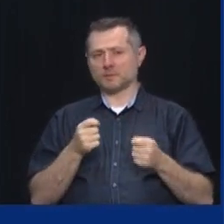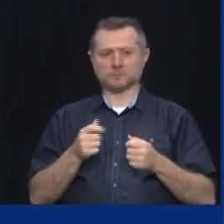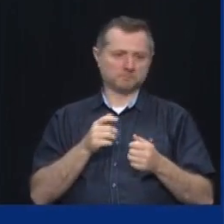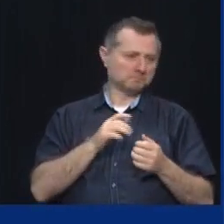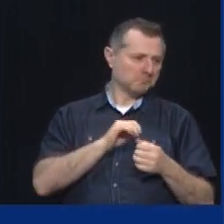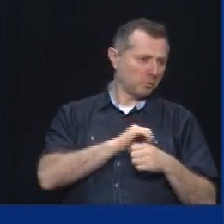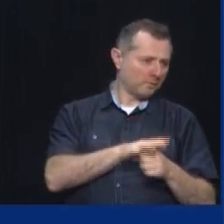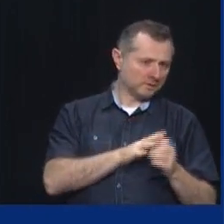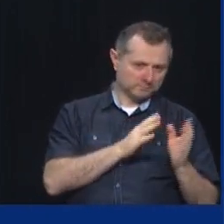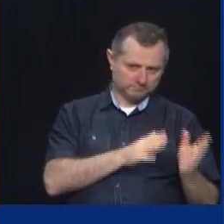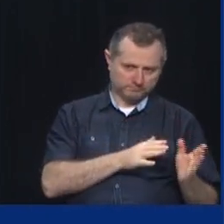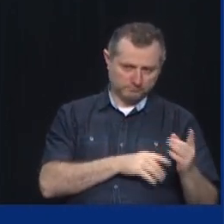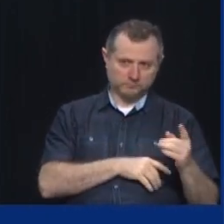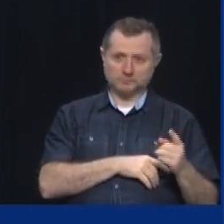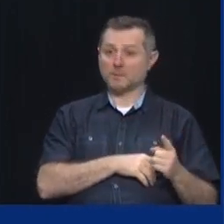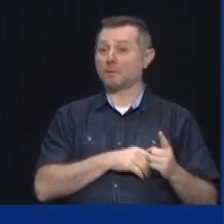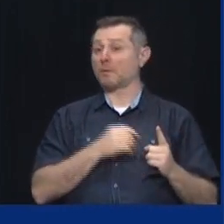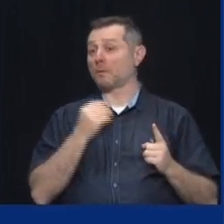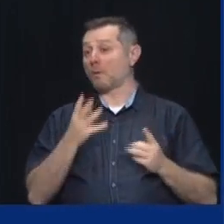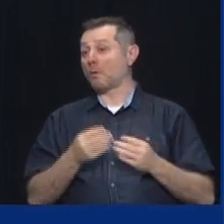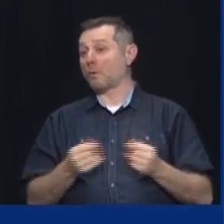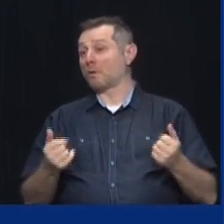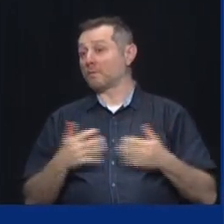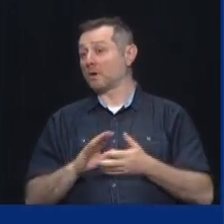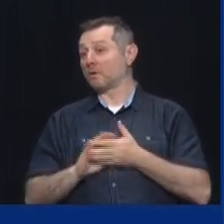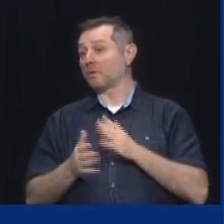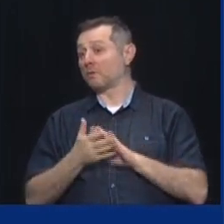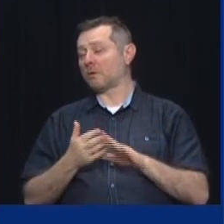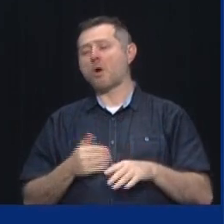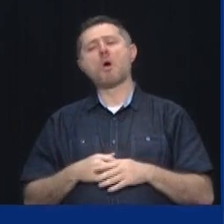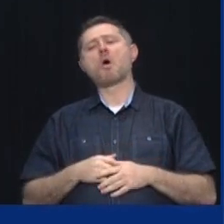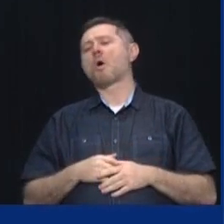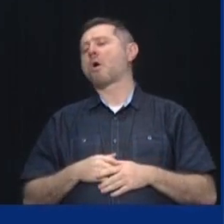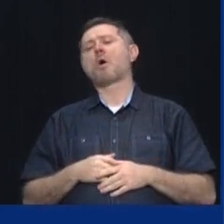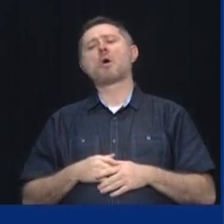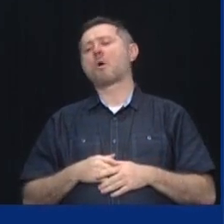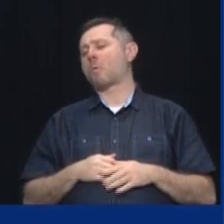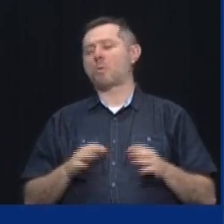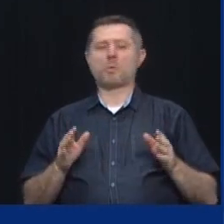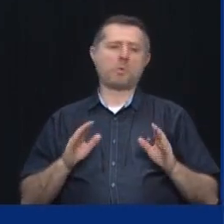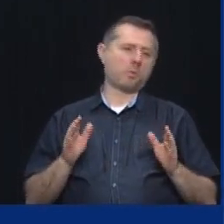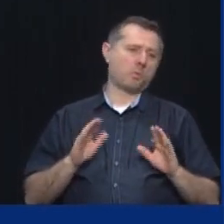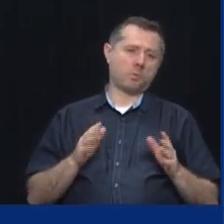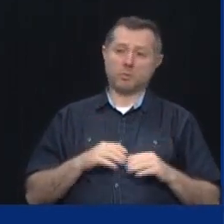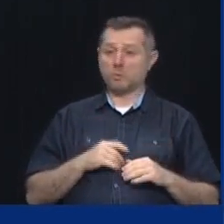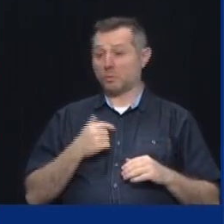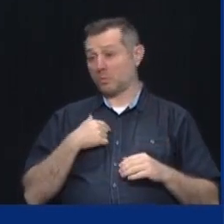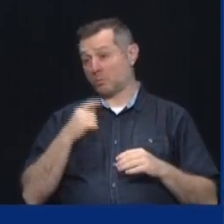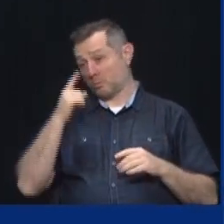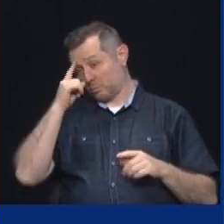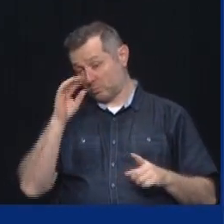TODAY. WE ARE FIGHTING ON TWO FRONTS. WE'RE MANAGING COVID.